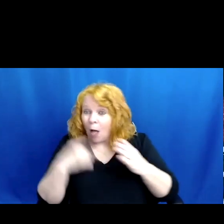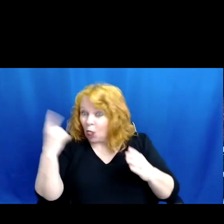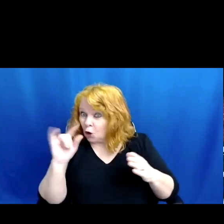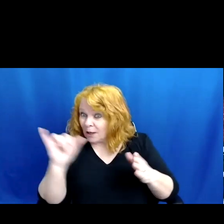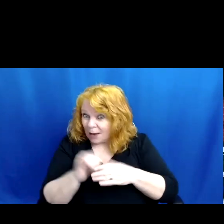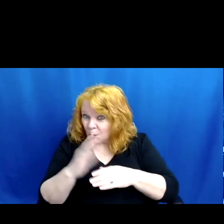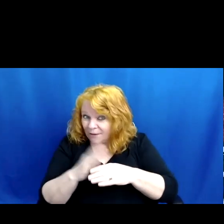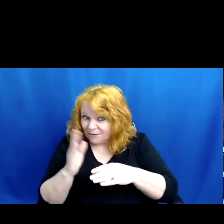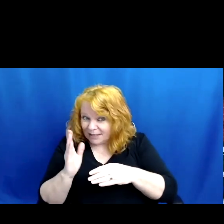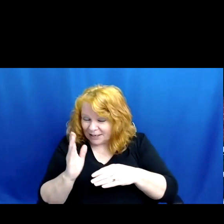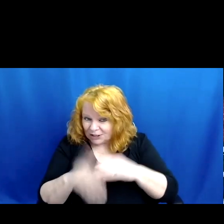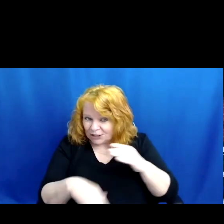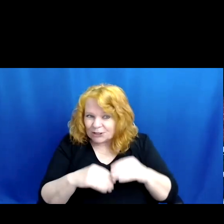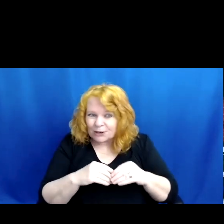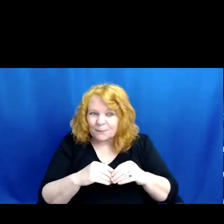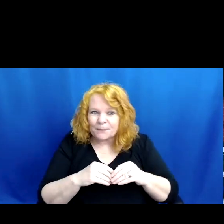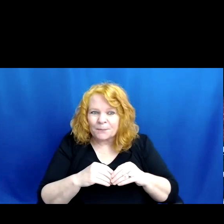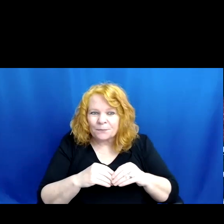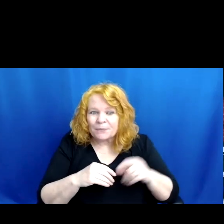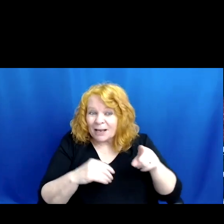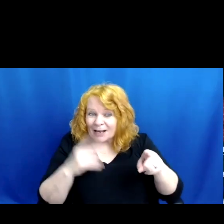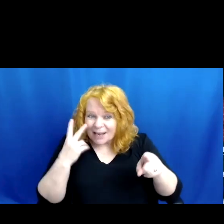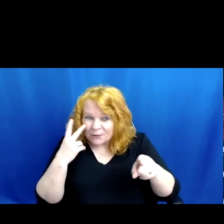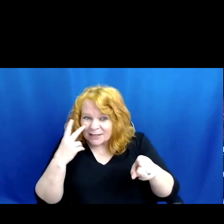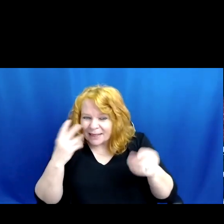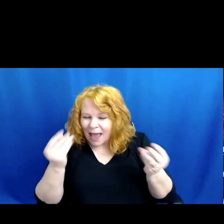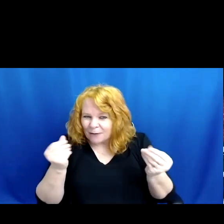The photograph of this and some materials is in the craft box.